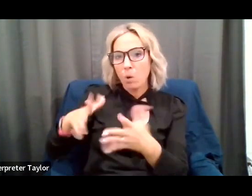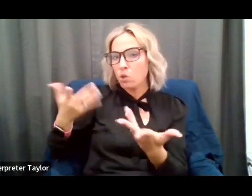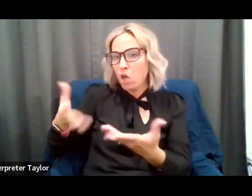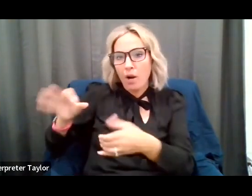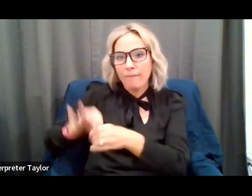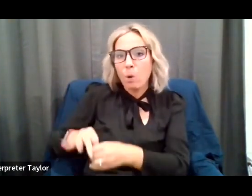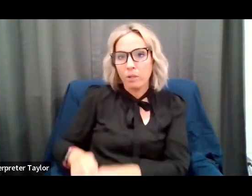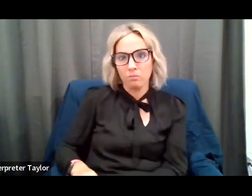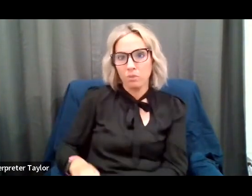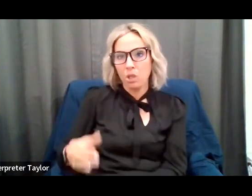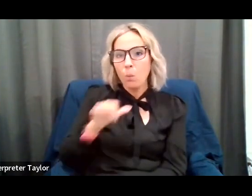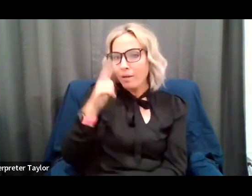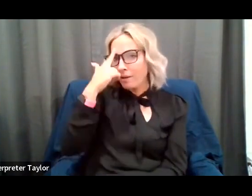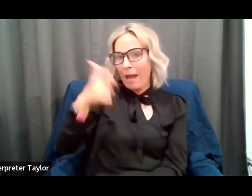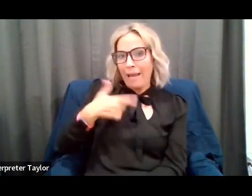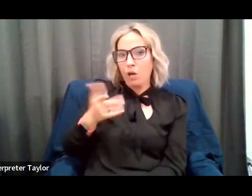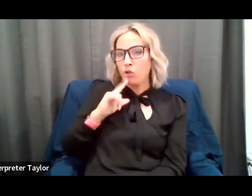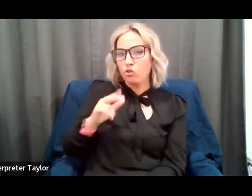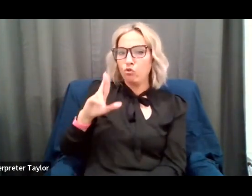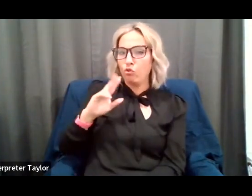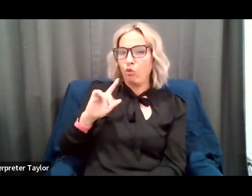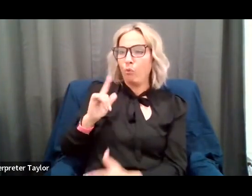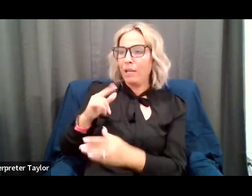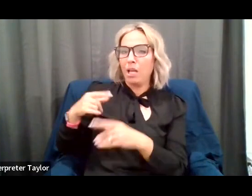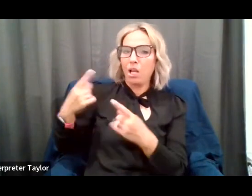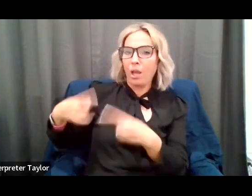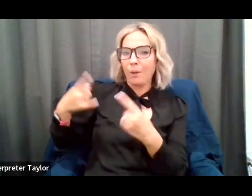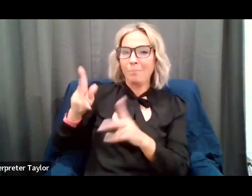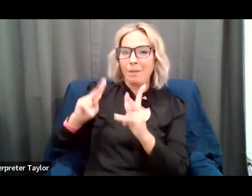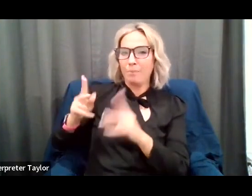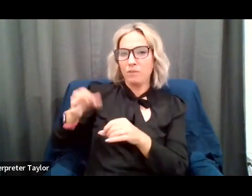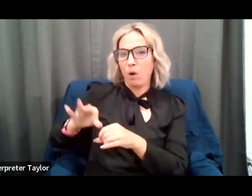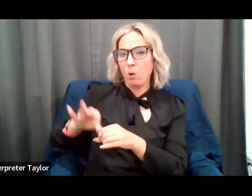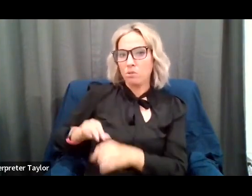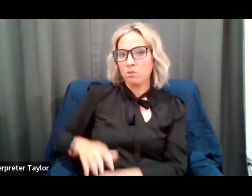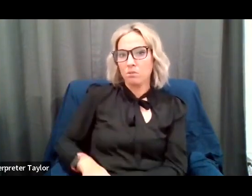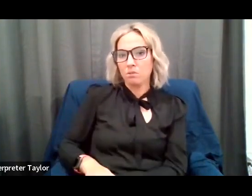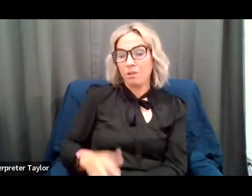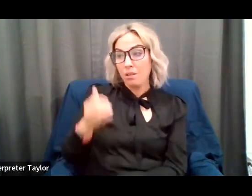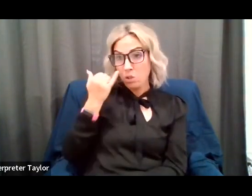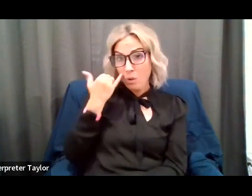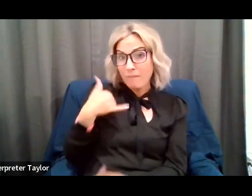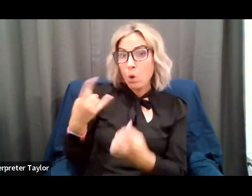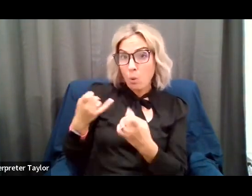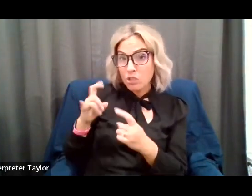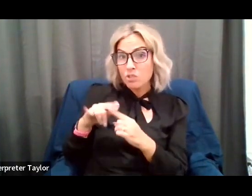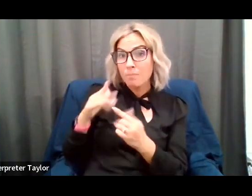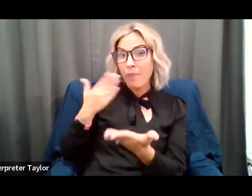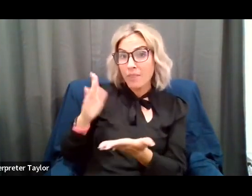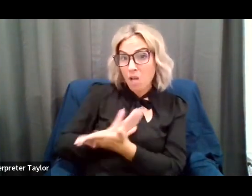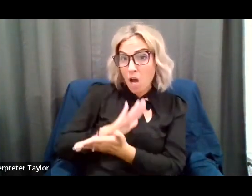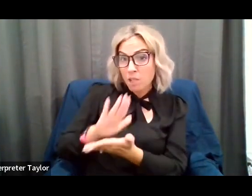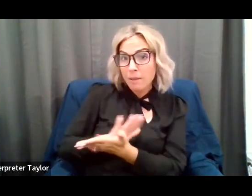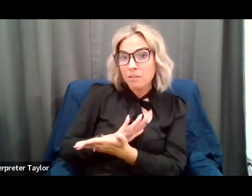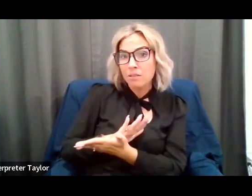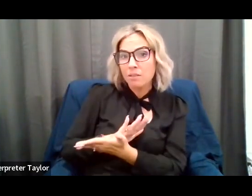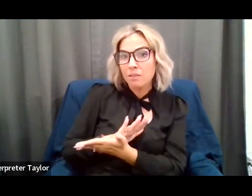We're not up here to relitigate people's vote. Now, if you have questions about the document, I believe those are appropriate.